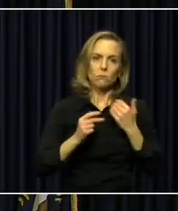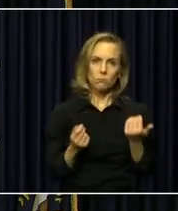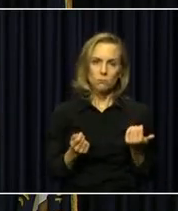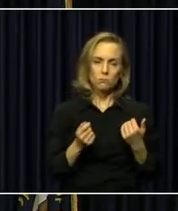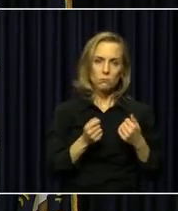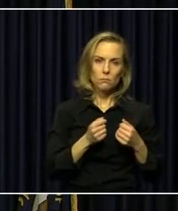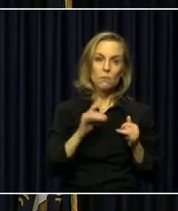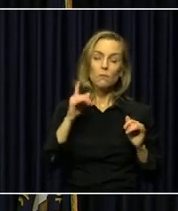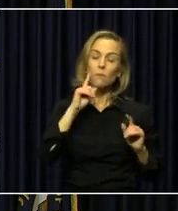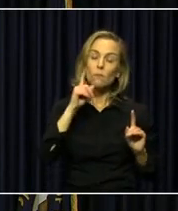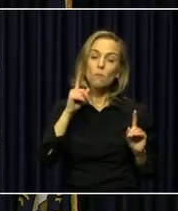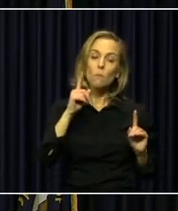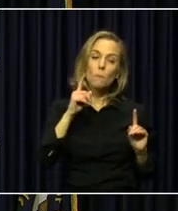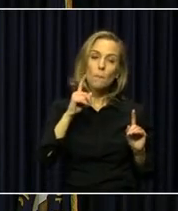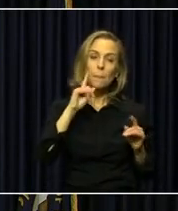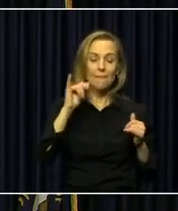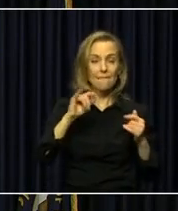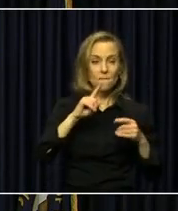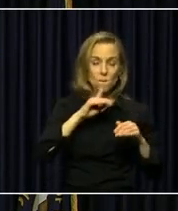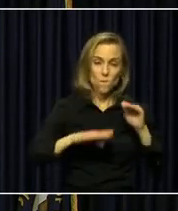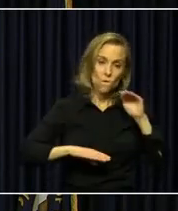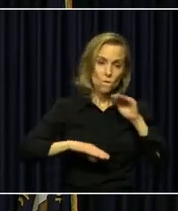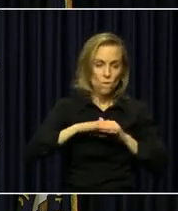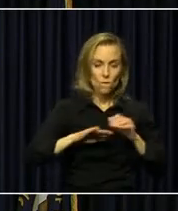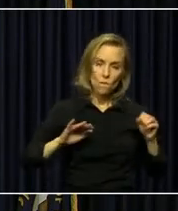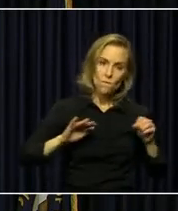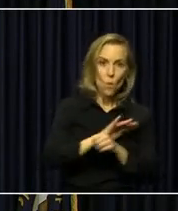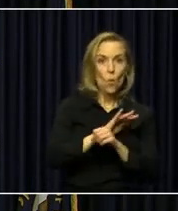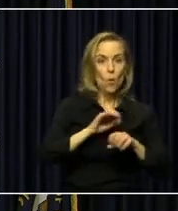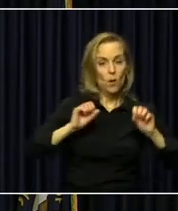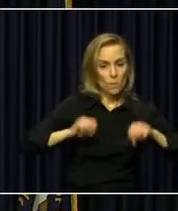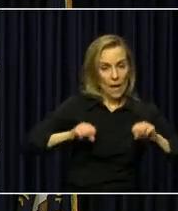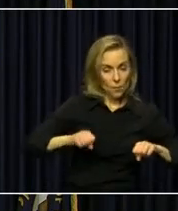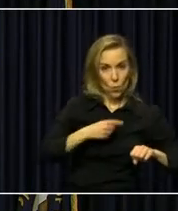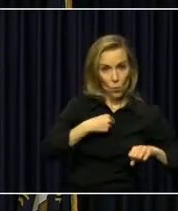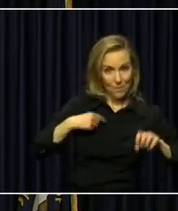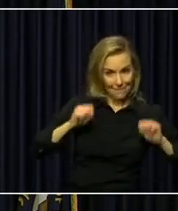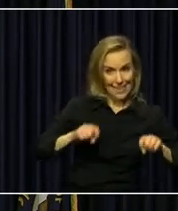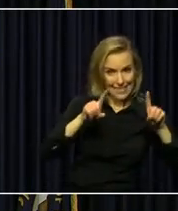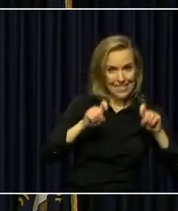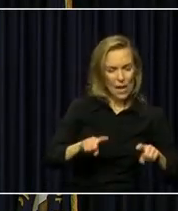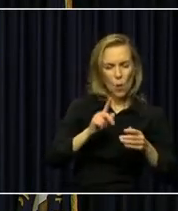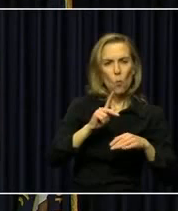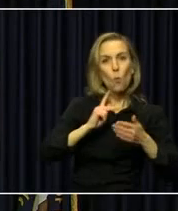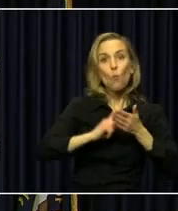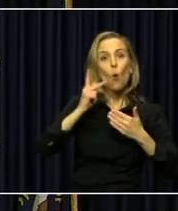MORE MATERIALS BUT PART OF REOPENING WITH CONTACT TRACING YOU NEED A LOT MORE PEOPLE TO DO THAT.